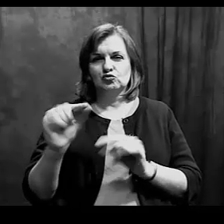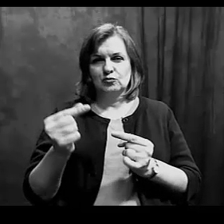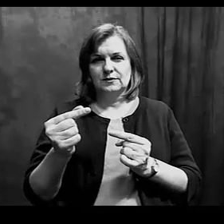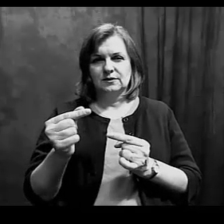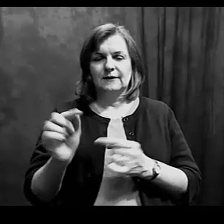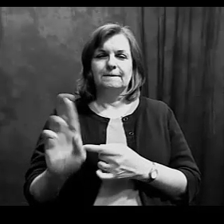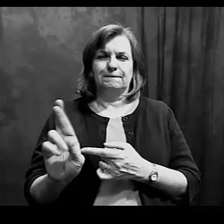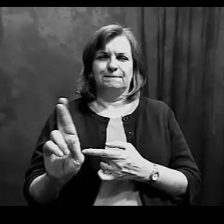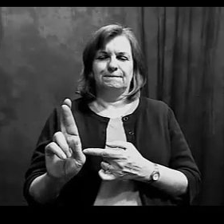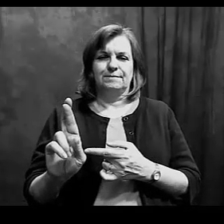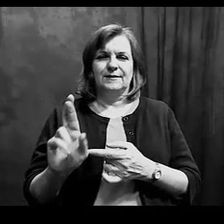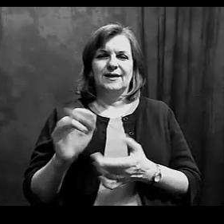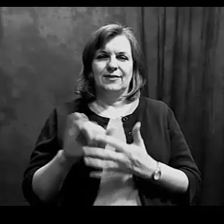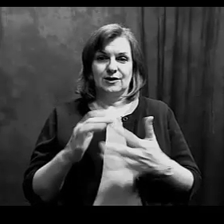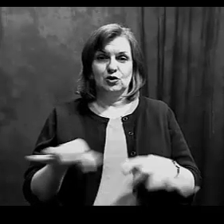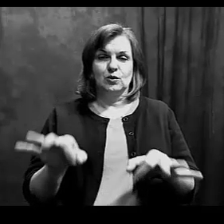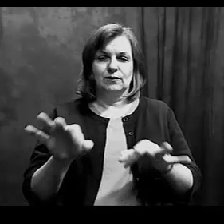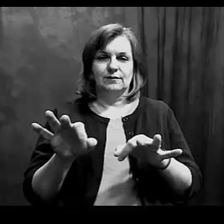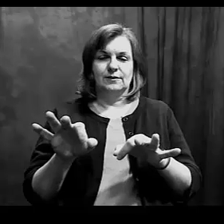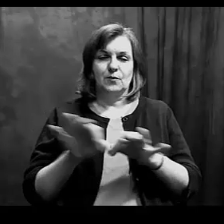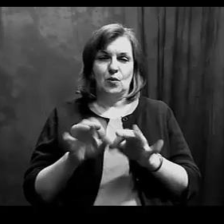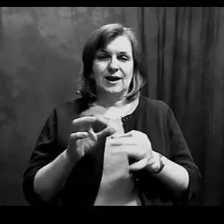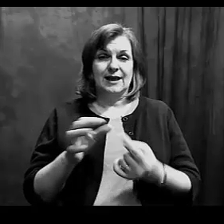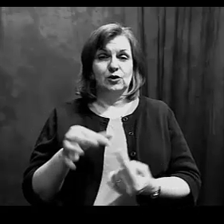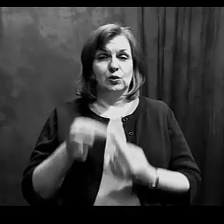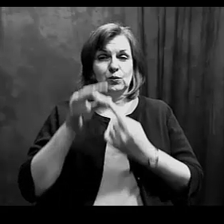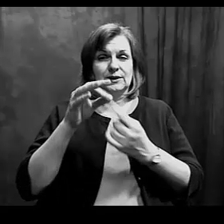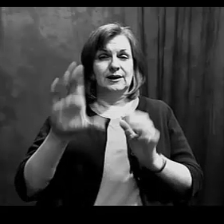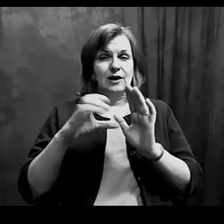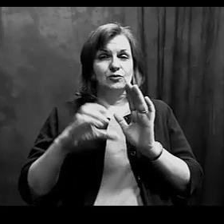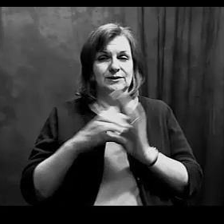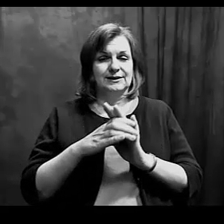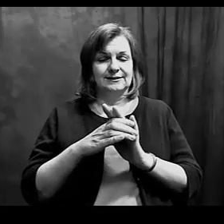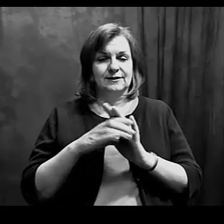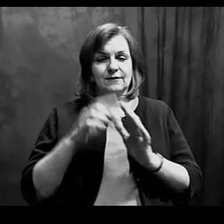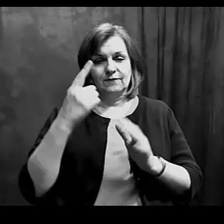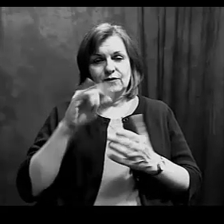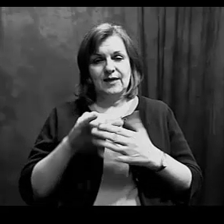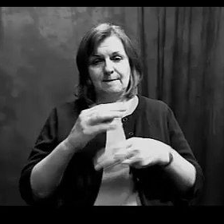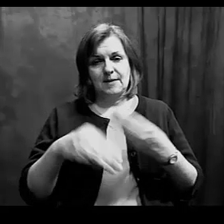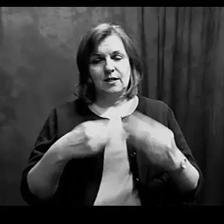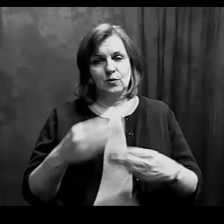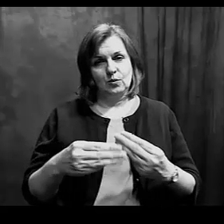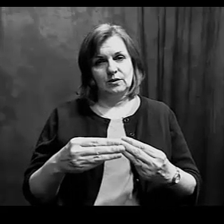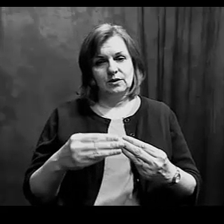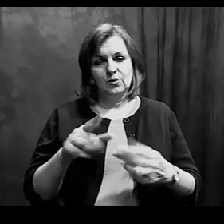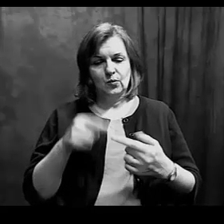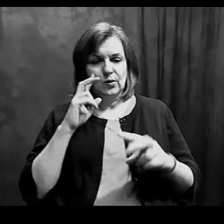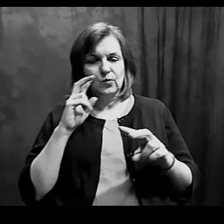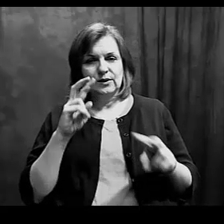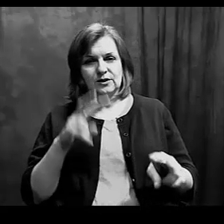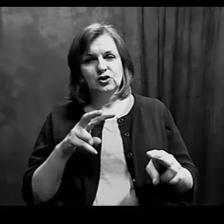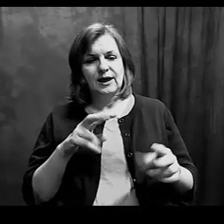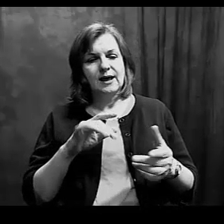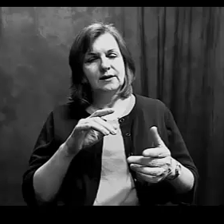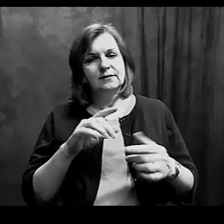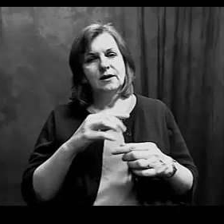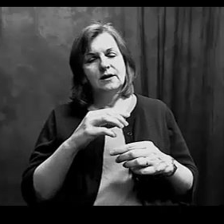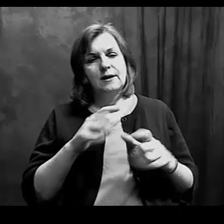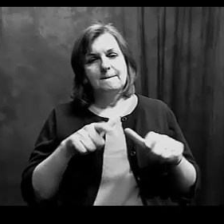and these functional groups are going to be some of the most important and unique characteristics associated with the